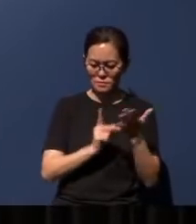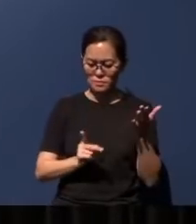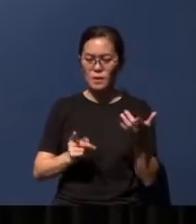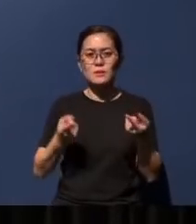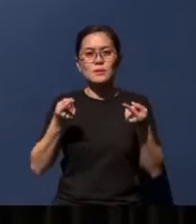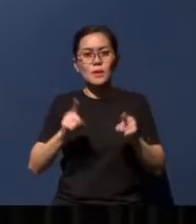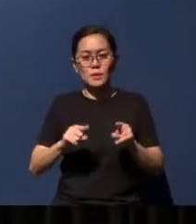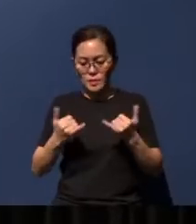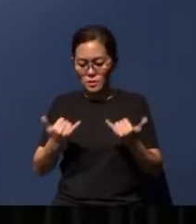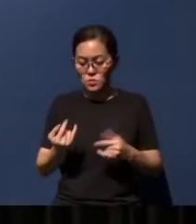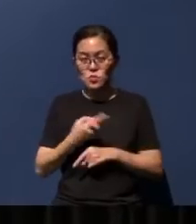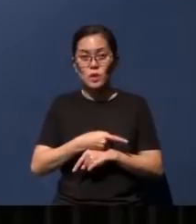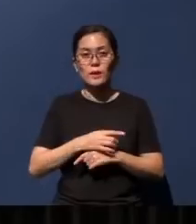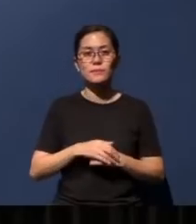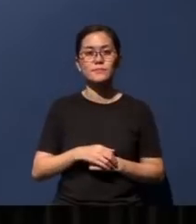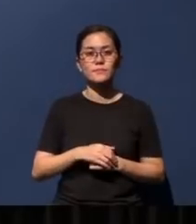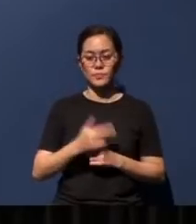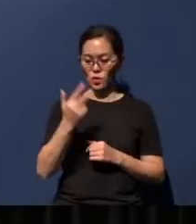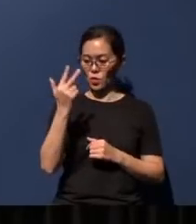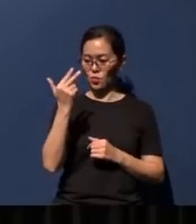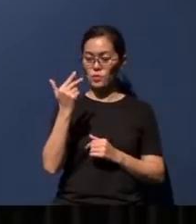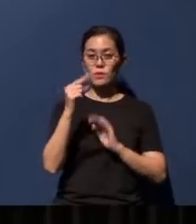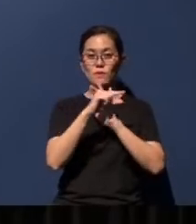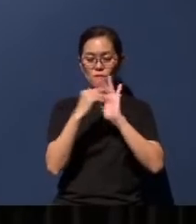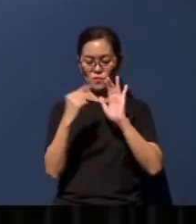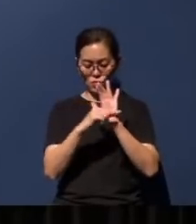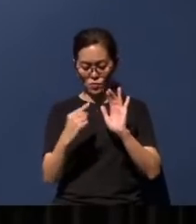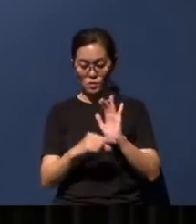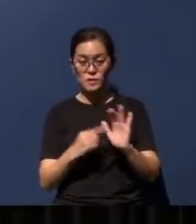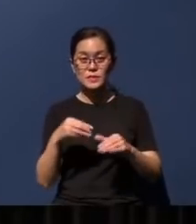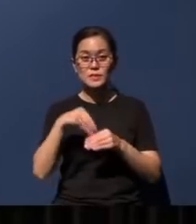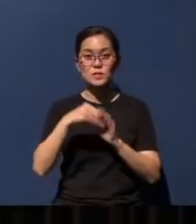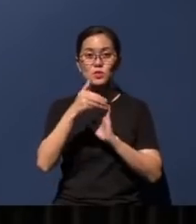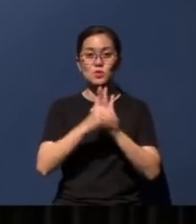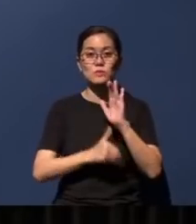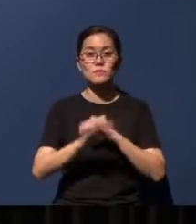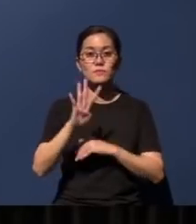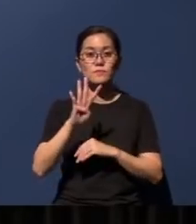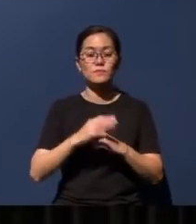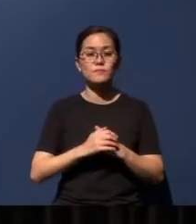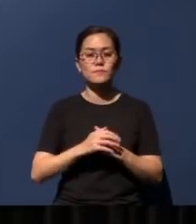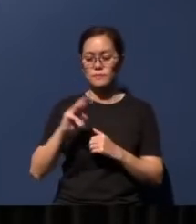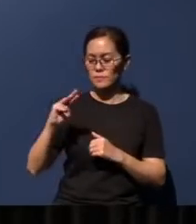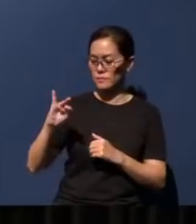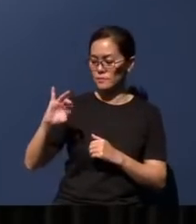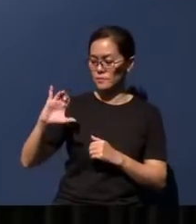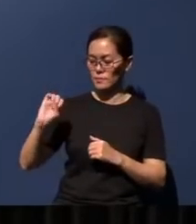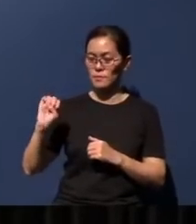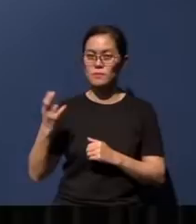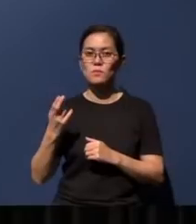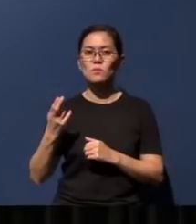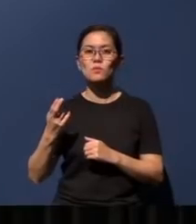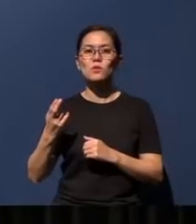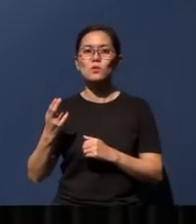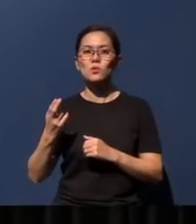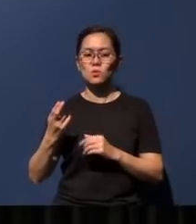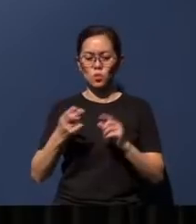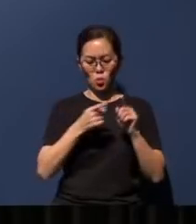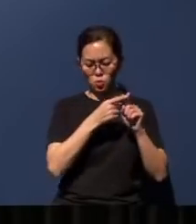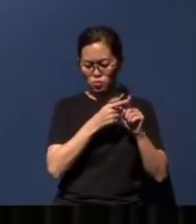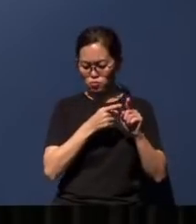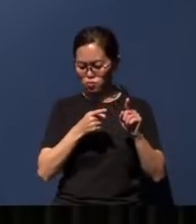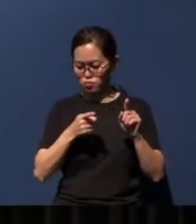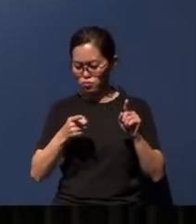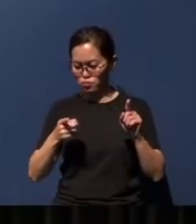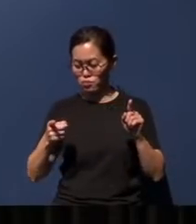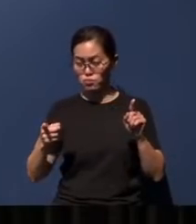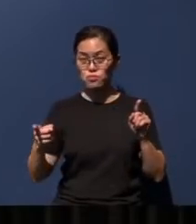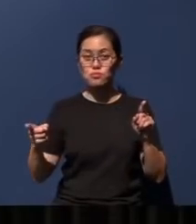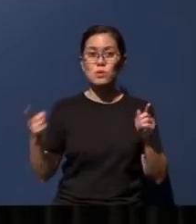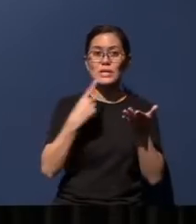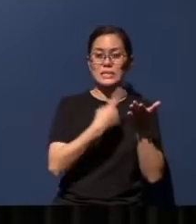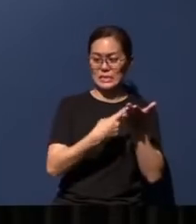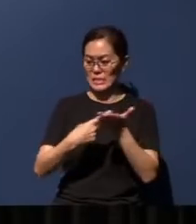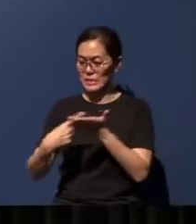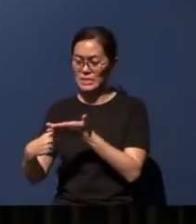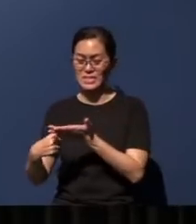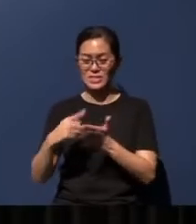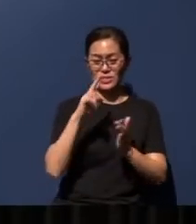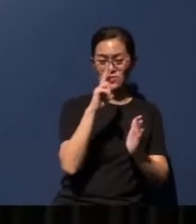know, in 13 verses of chapter four, Micah has traversed almost 3000 years, and more, depending